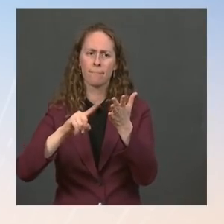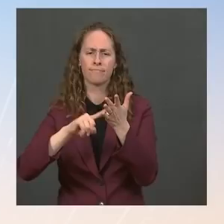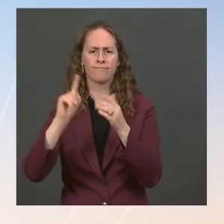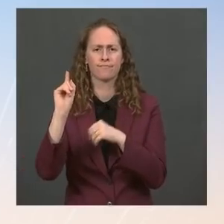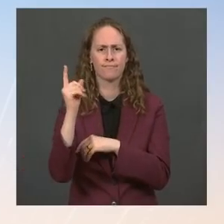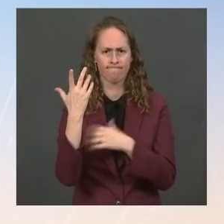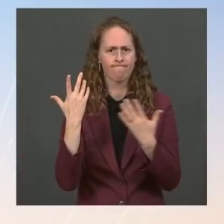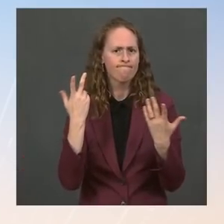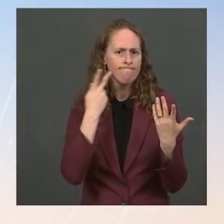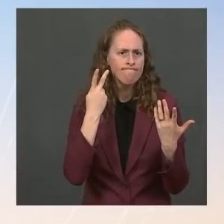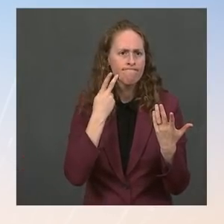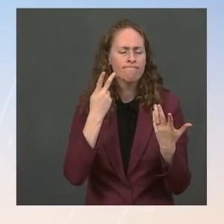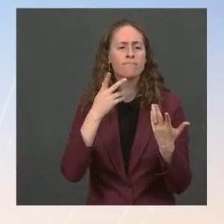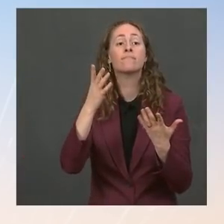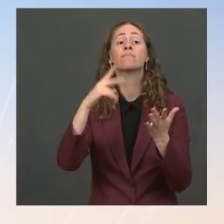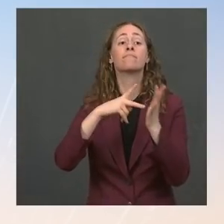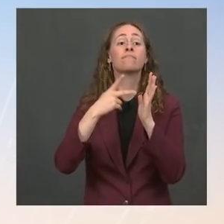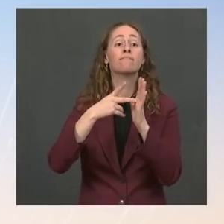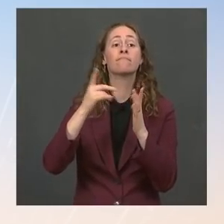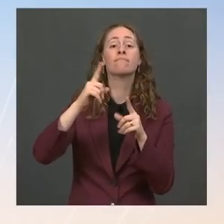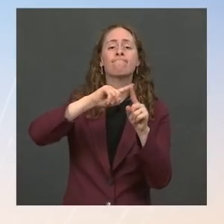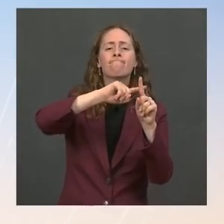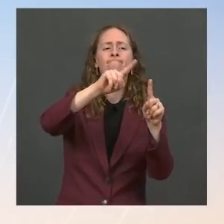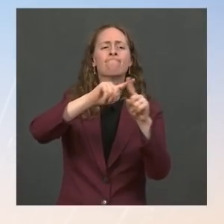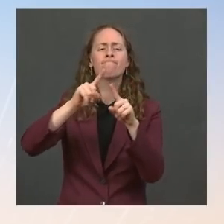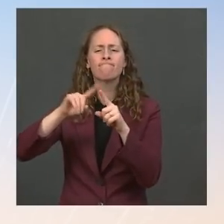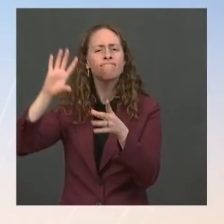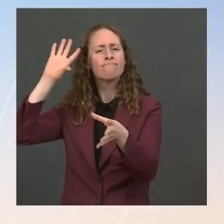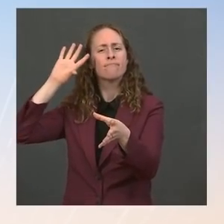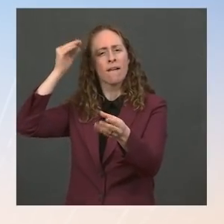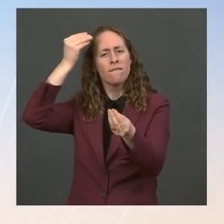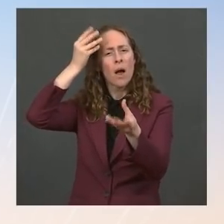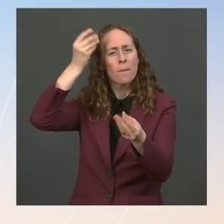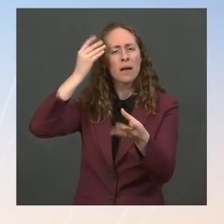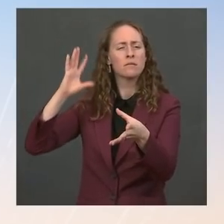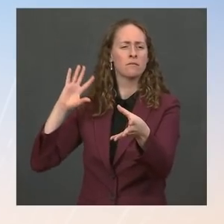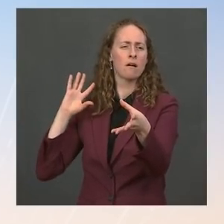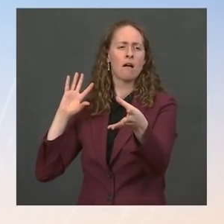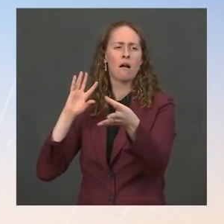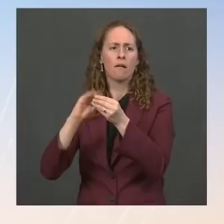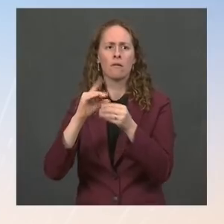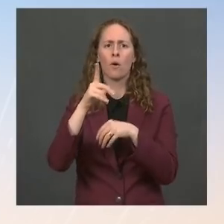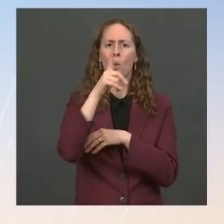all available context and information; the degree to which accountability measures need to be taken, at which level;